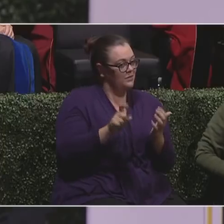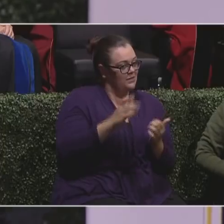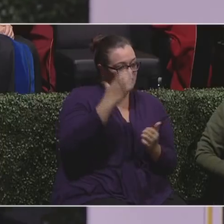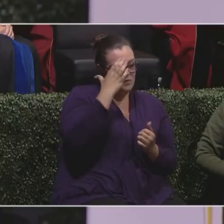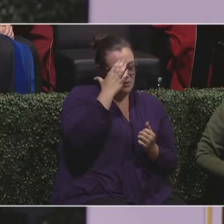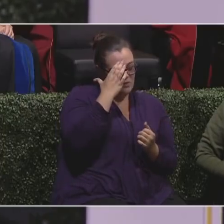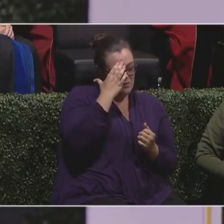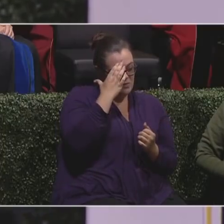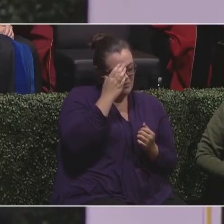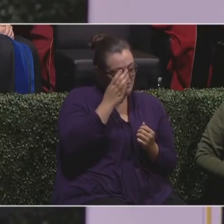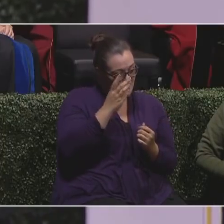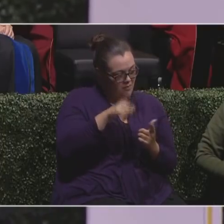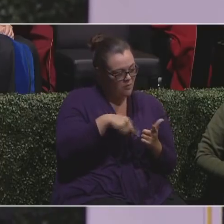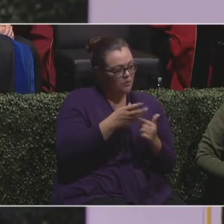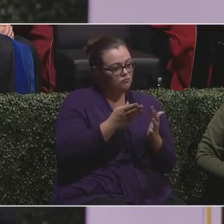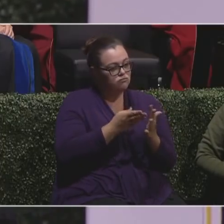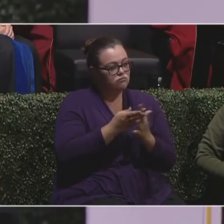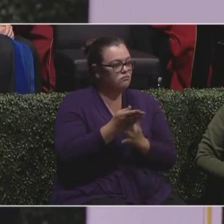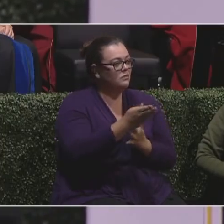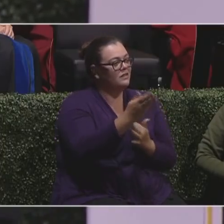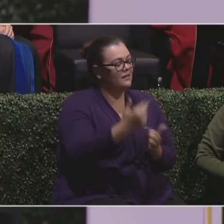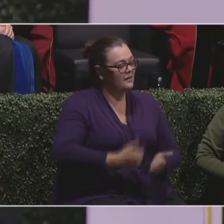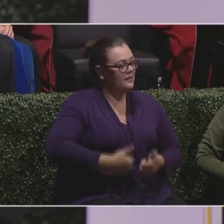TO MANAGE TIME, HOW TO RESEARCH, HOW TO WORK WITH A VARIETY OF PERSONALITIES AND PERSONS.